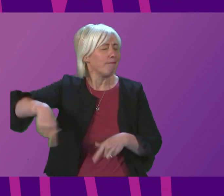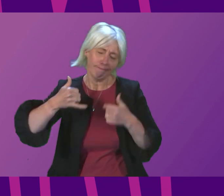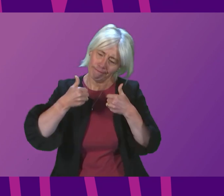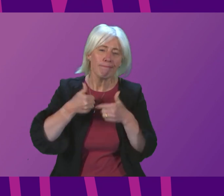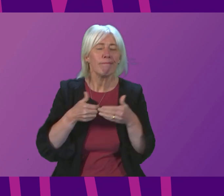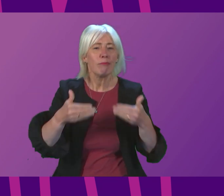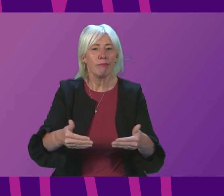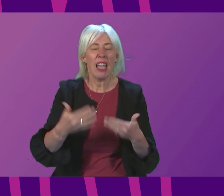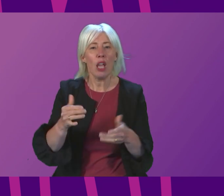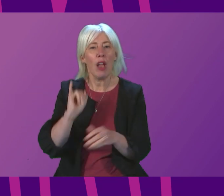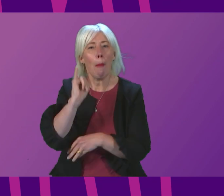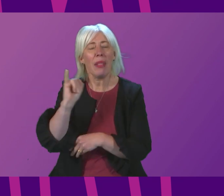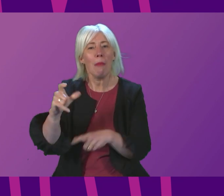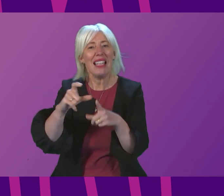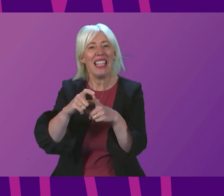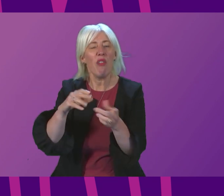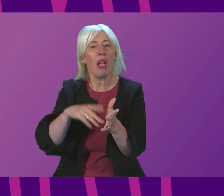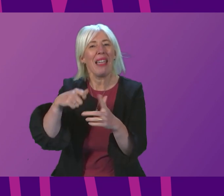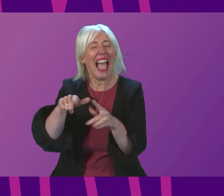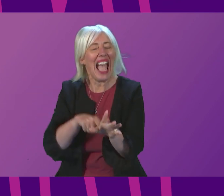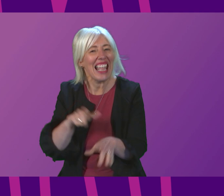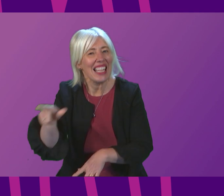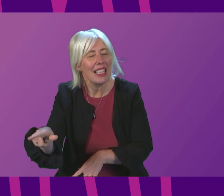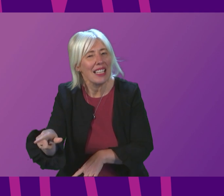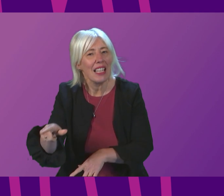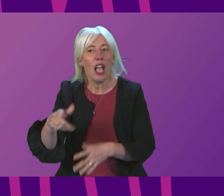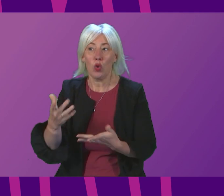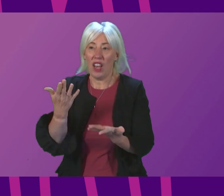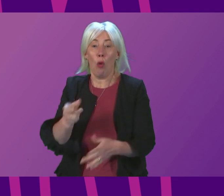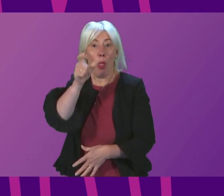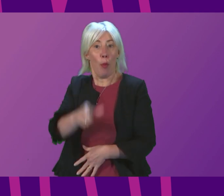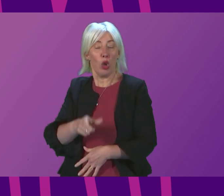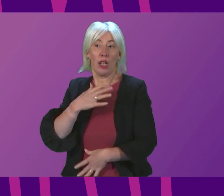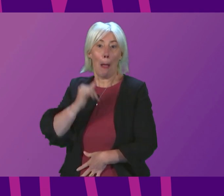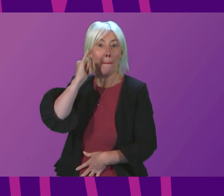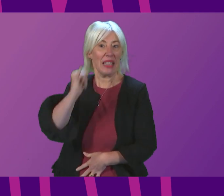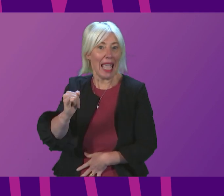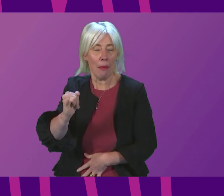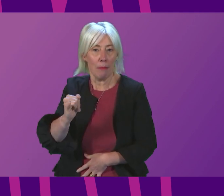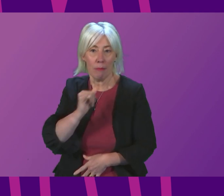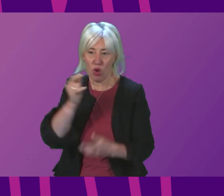It seems to be very convenient that the person who is getting the blame is no longer here.